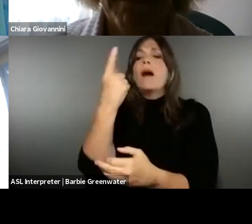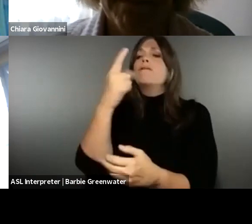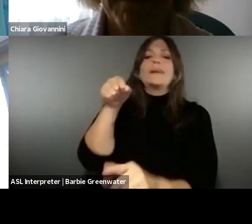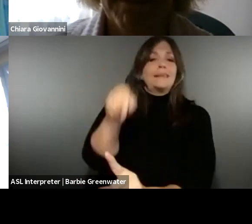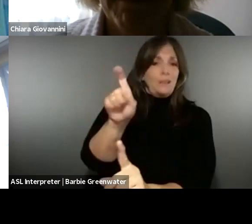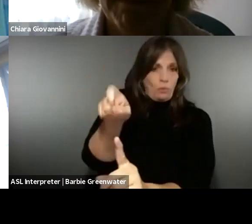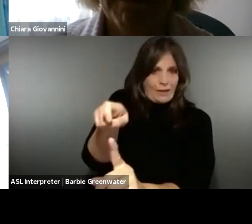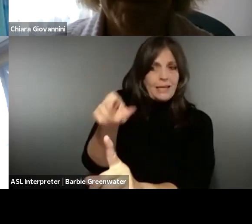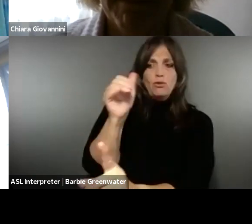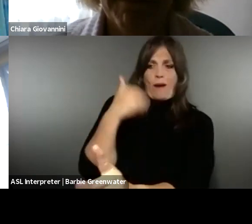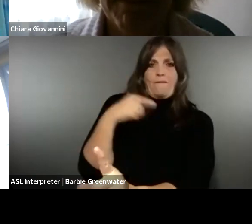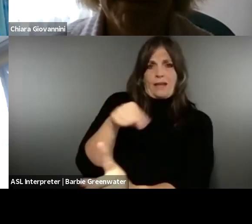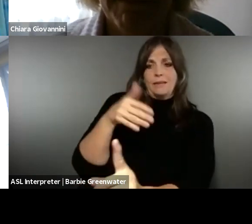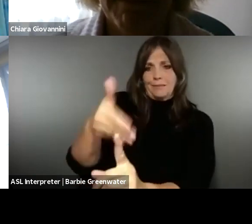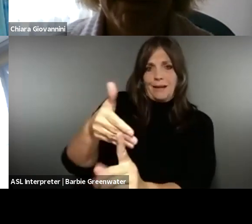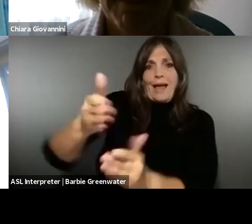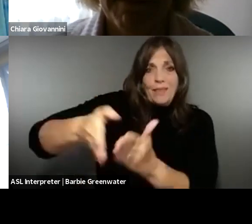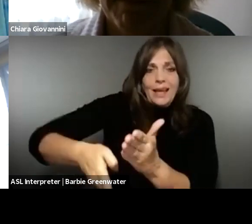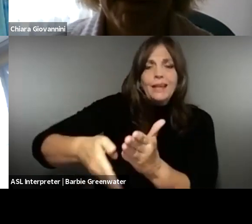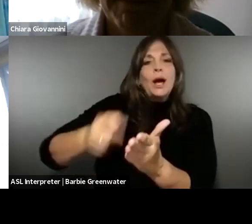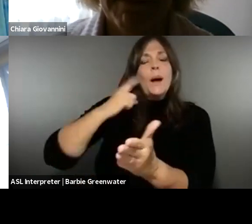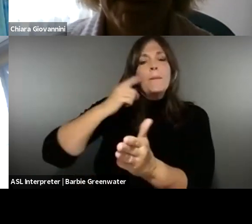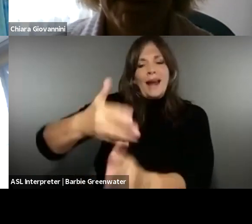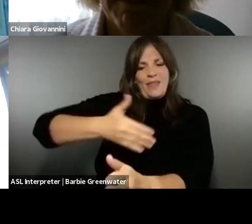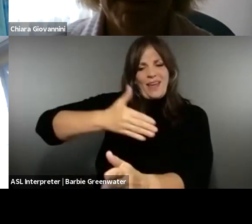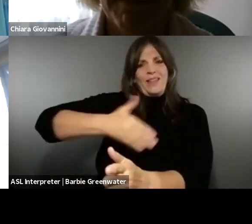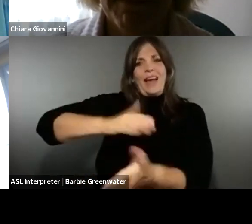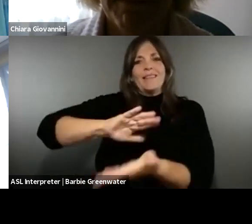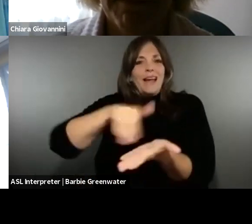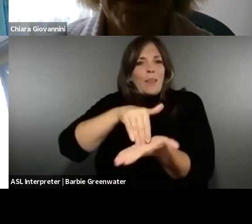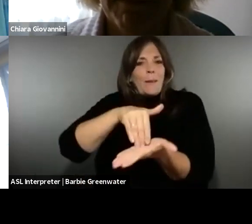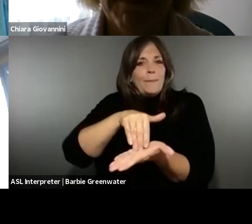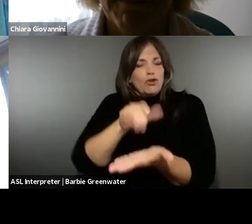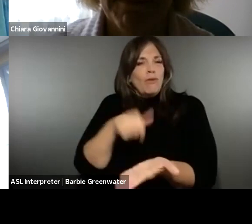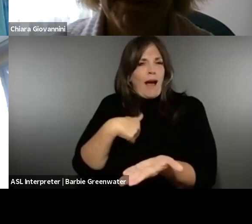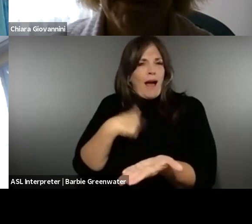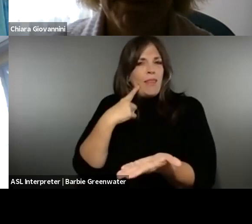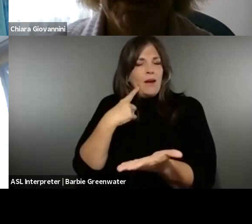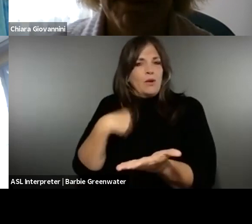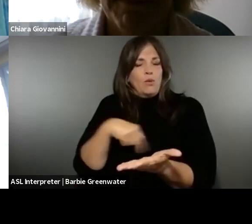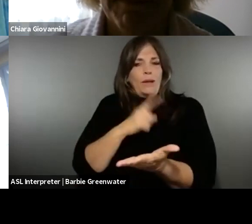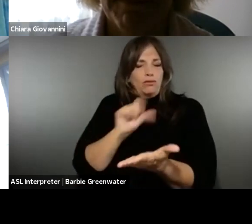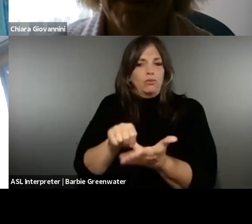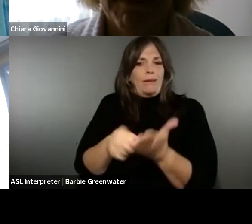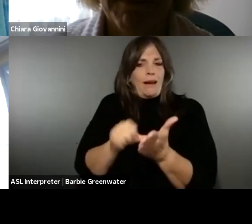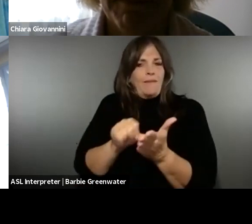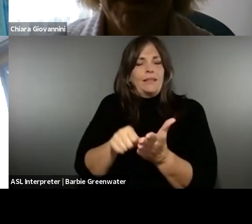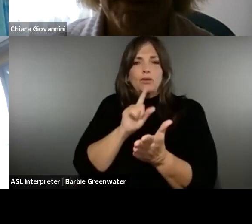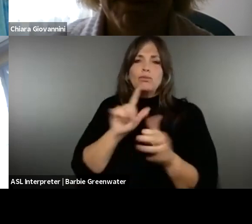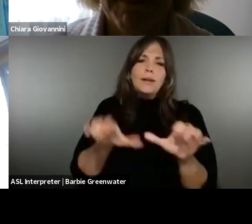complaints and maybe to the court cases which, of course, need to be there clearly at the end of the day, that also has to be there. I think